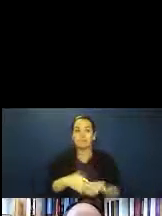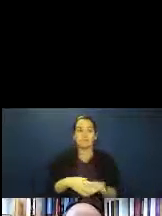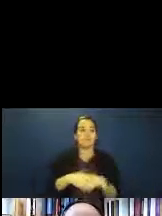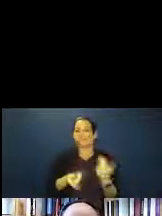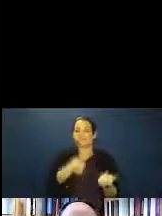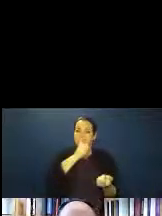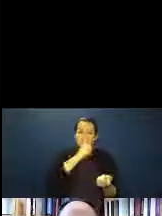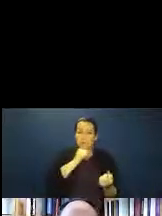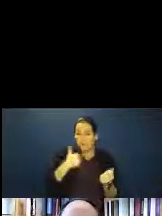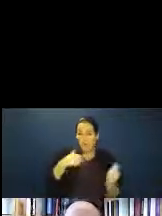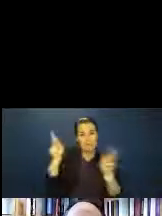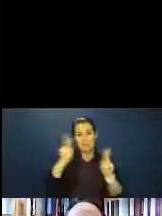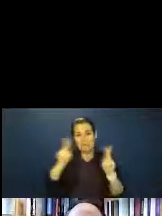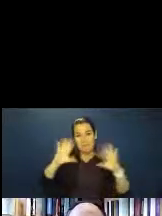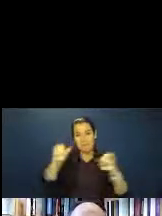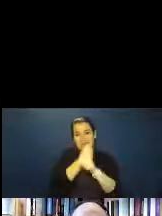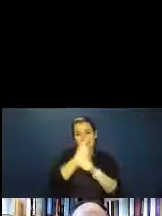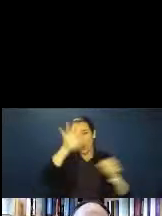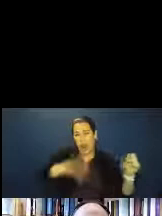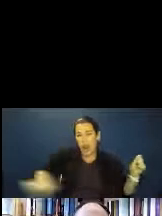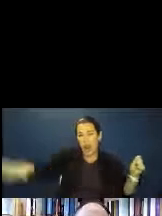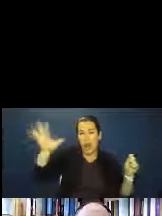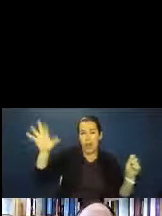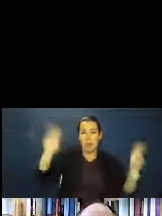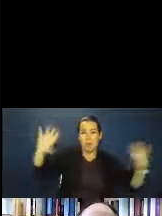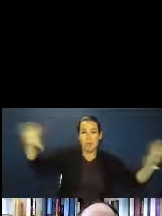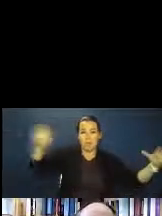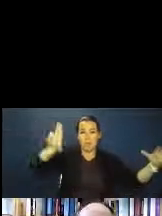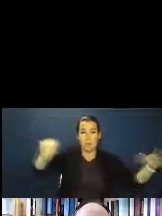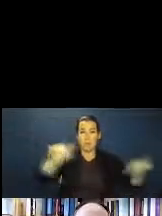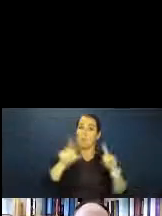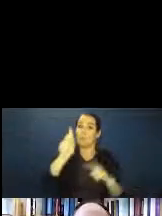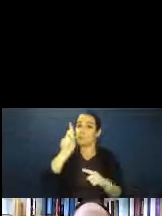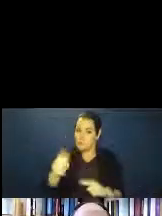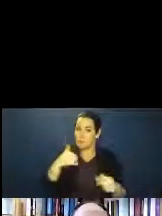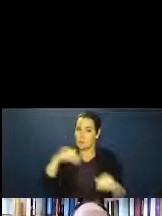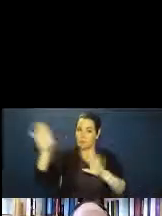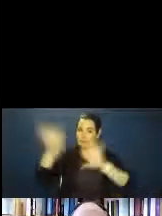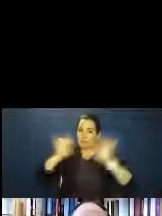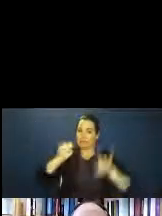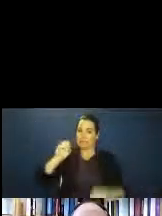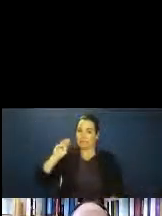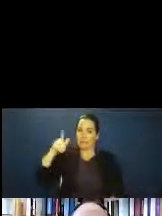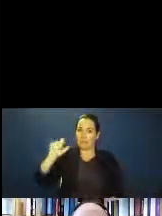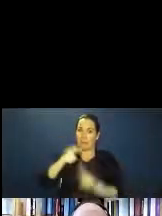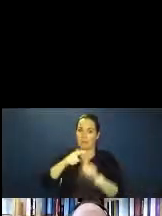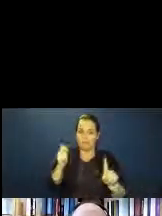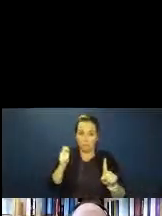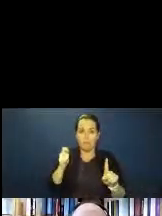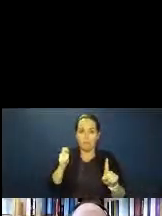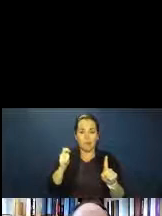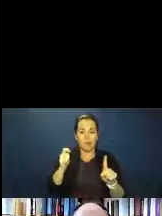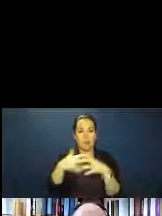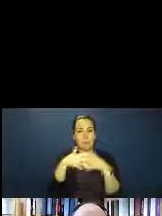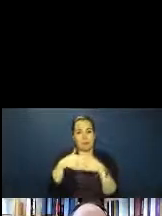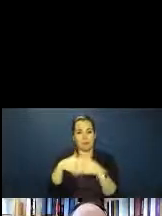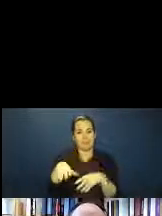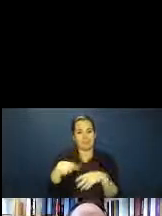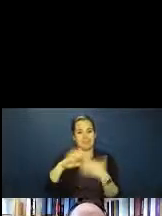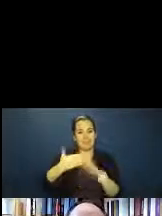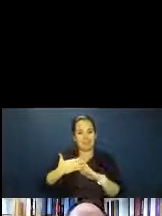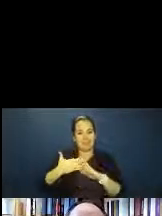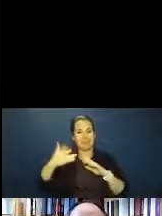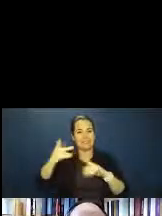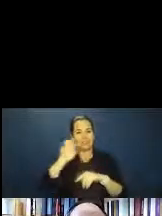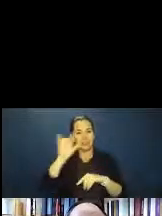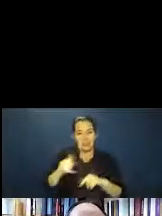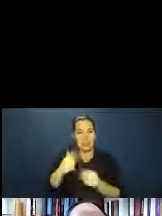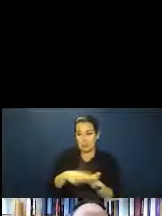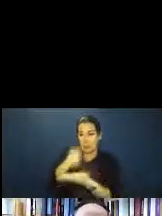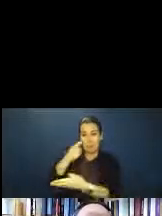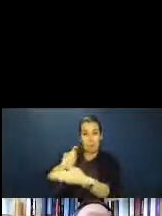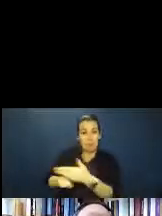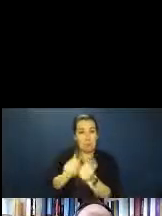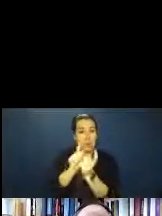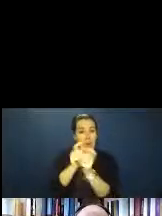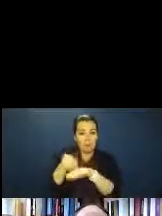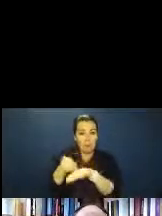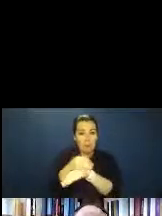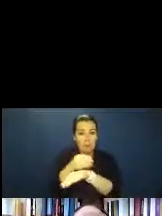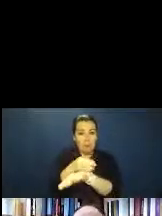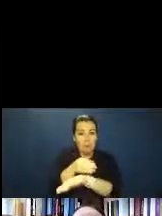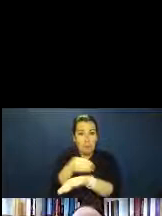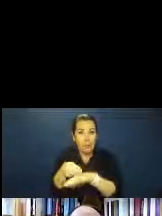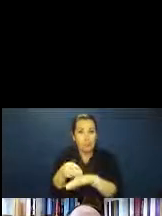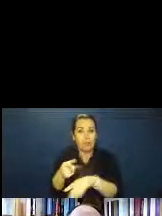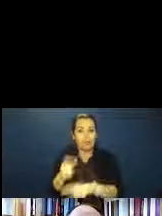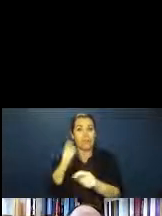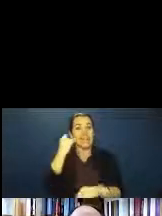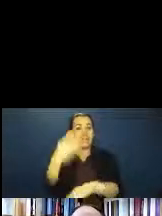we do have on the COVID pandemic. We'll also be looking at statistical significance. In order to make the call, we have to actually look at statistical significance to see whether our sample, we're able to detect whether there's an increase or a decrease. We don't